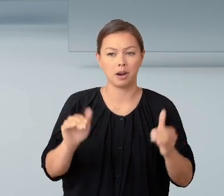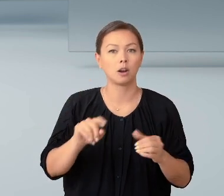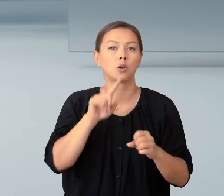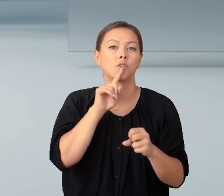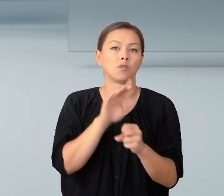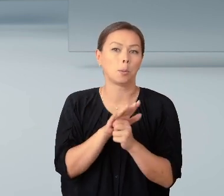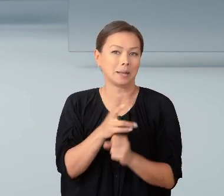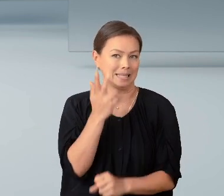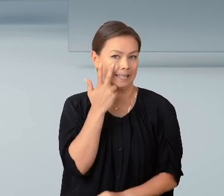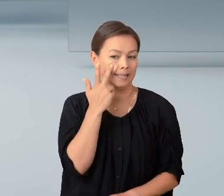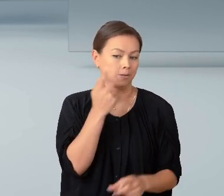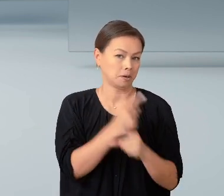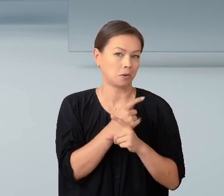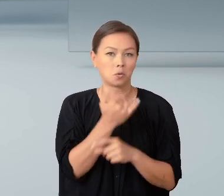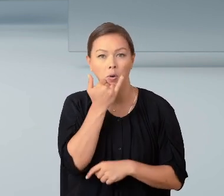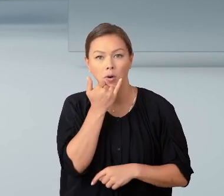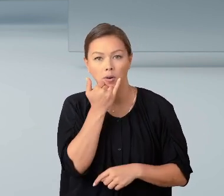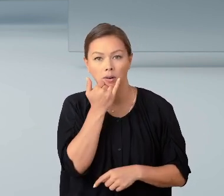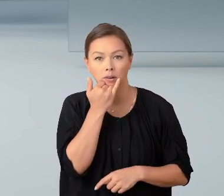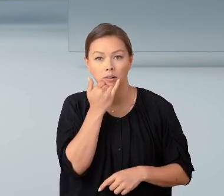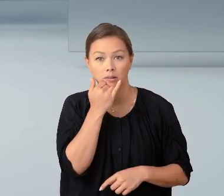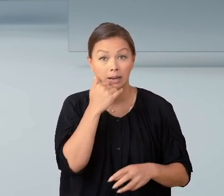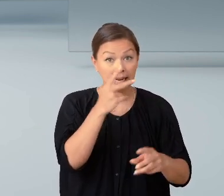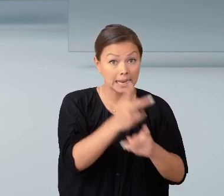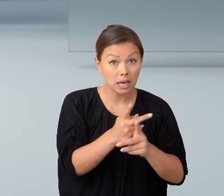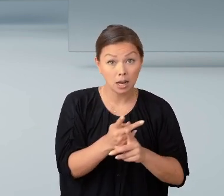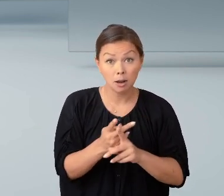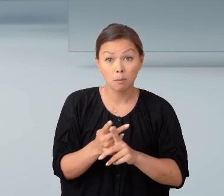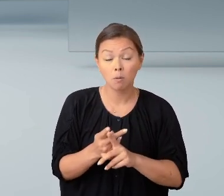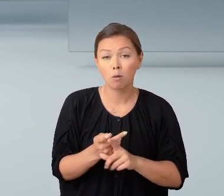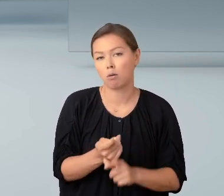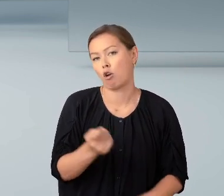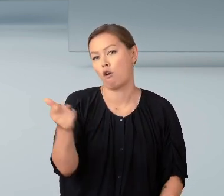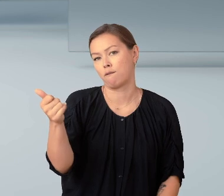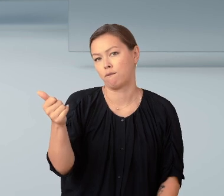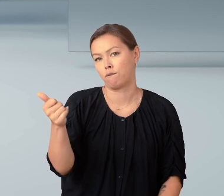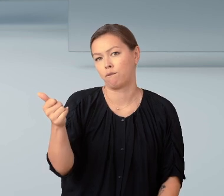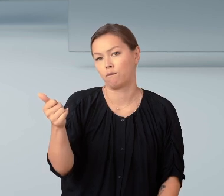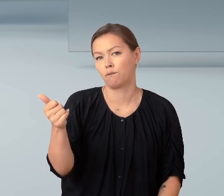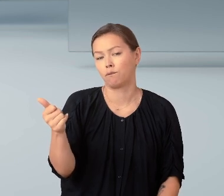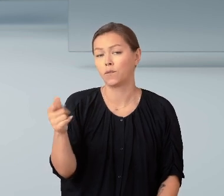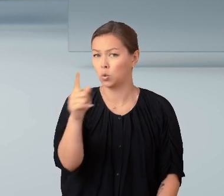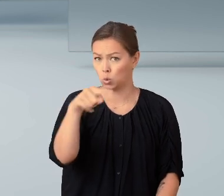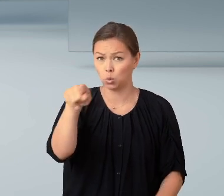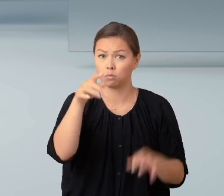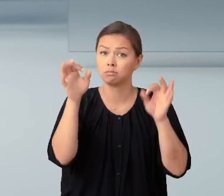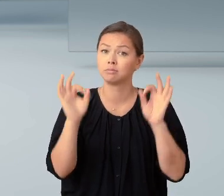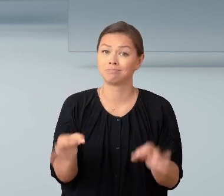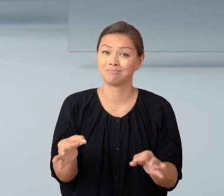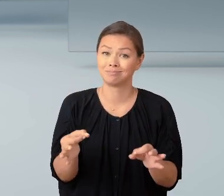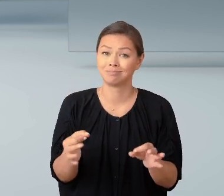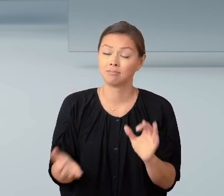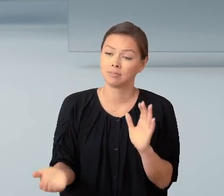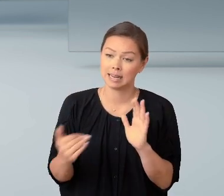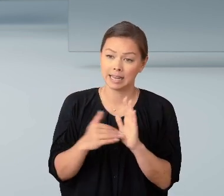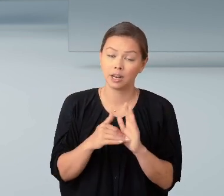this information and then we can decide whether to keep it or discard it. And as Tracey had mentioned, your data is your data. This data